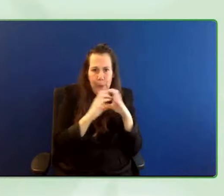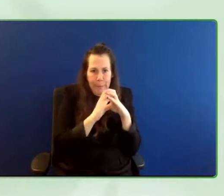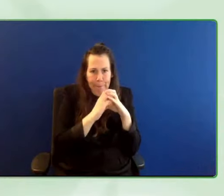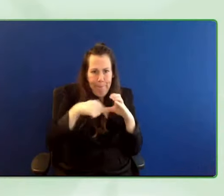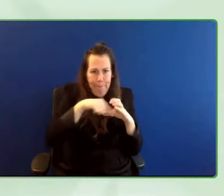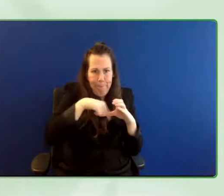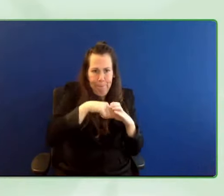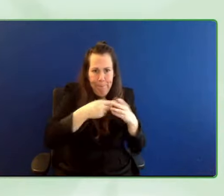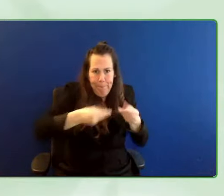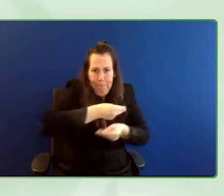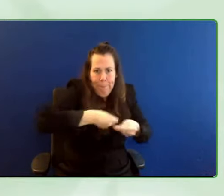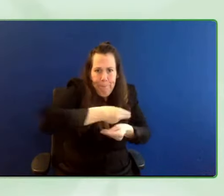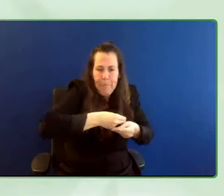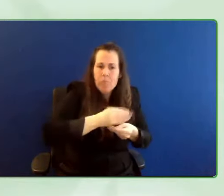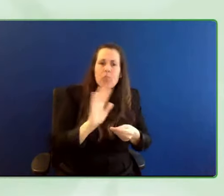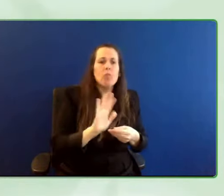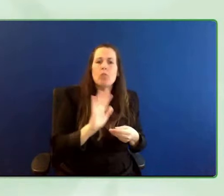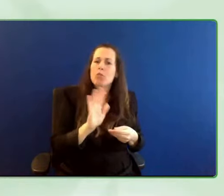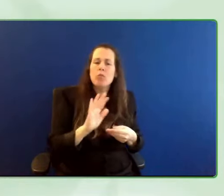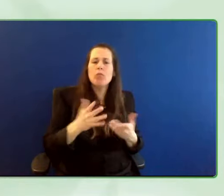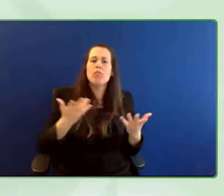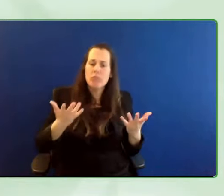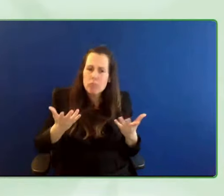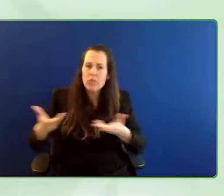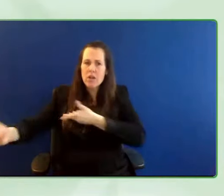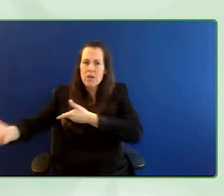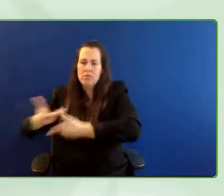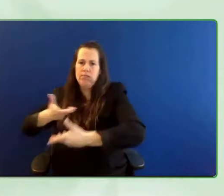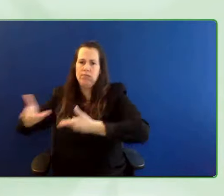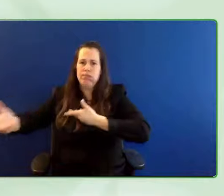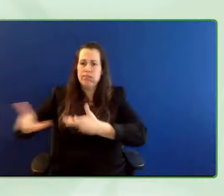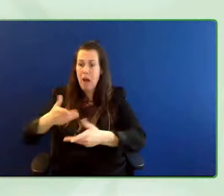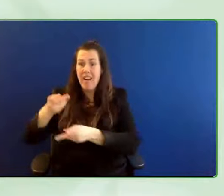Those are things that everyone can do, and there are special things we can do in our